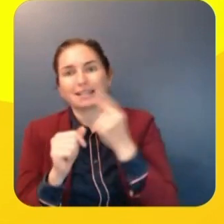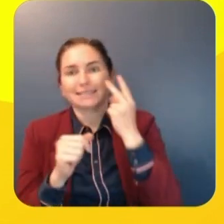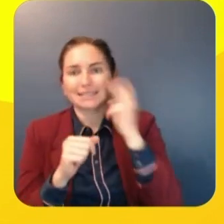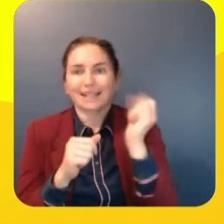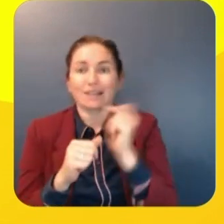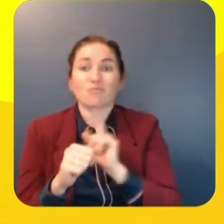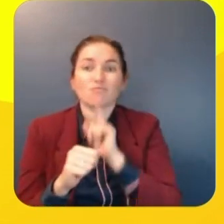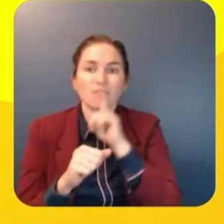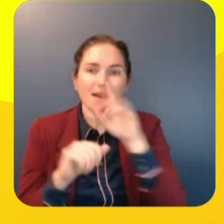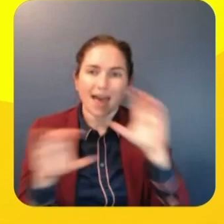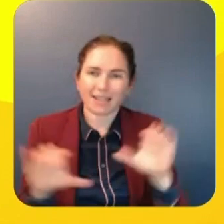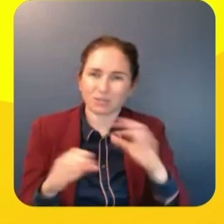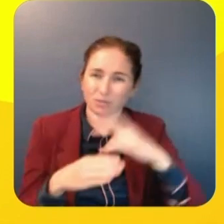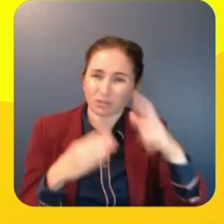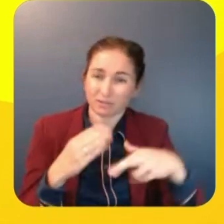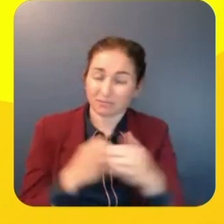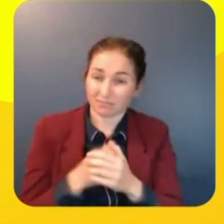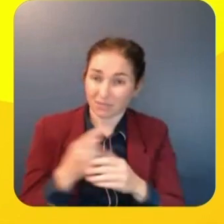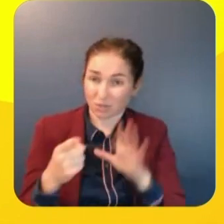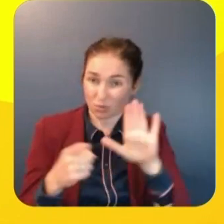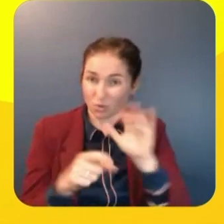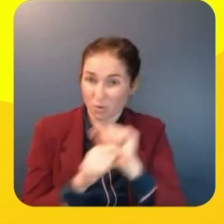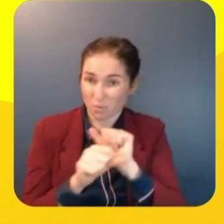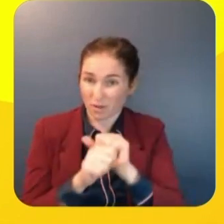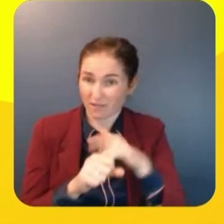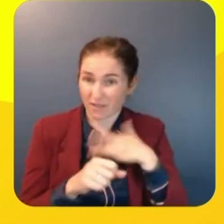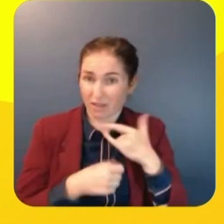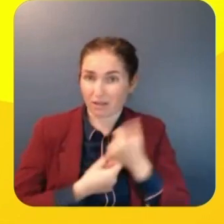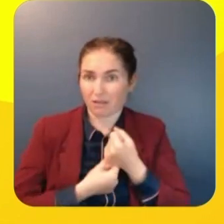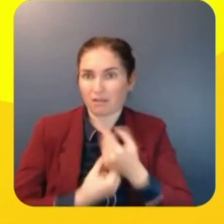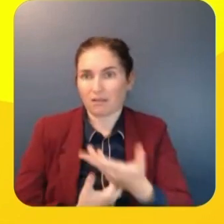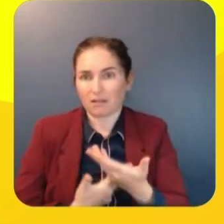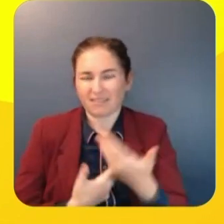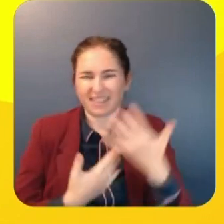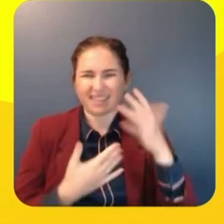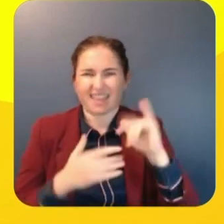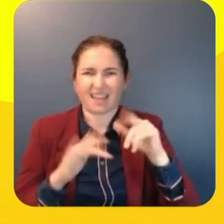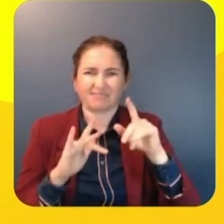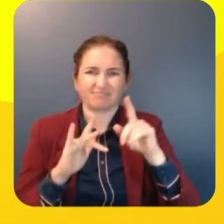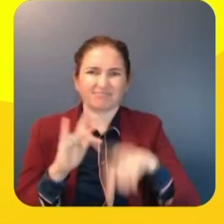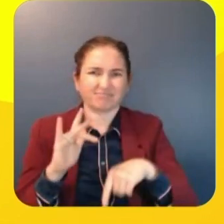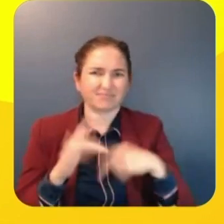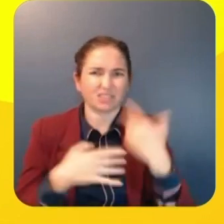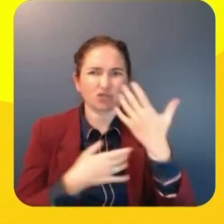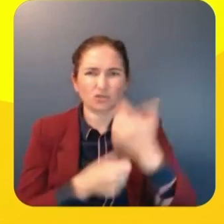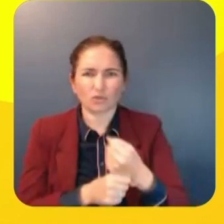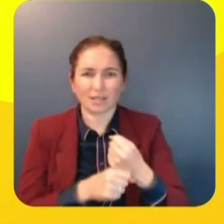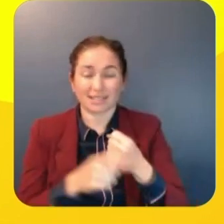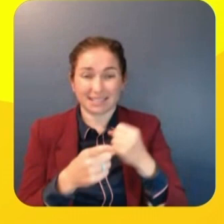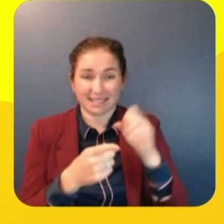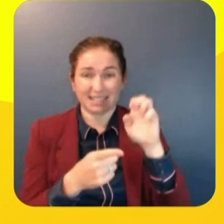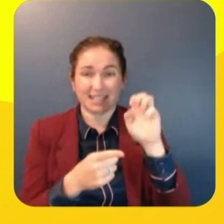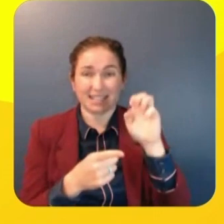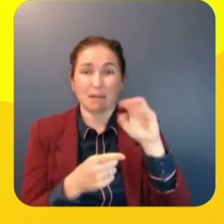Have you and your employees felt this fatigue? This lack of trust? These emojis describe perfectly what we're trying to measure and solve.